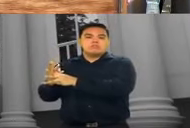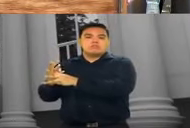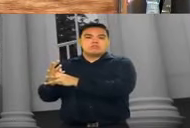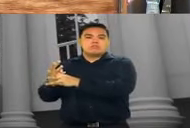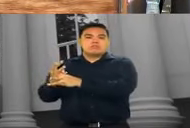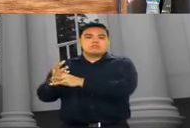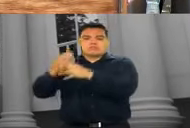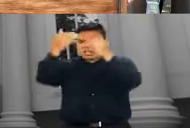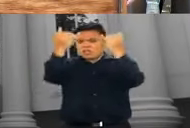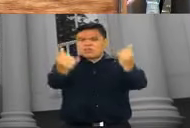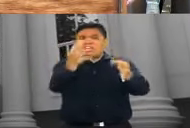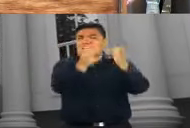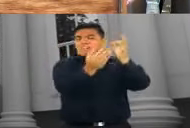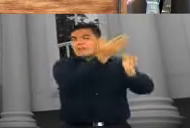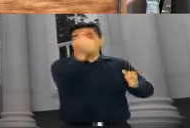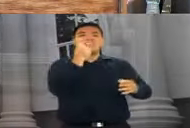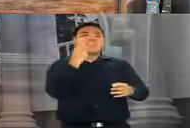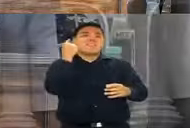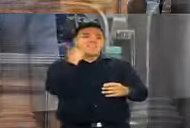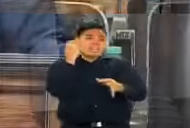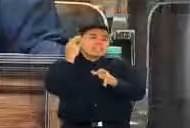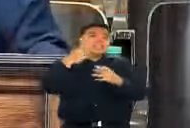revealing faith